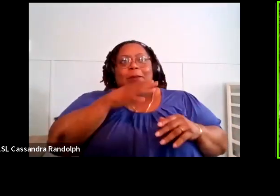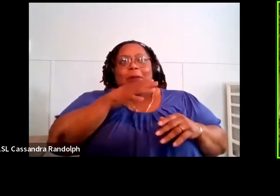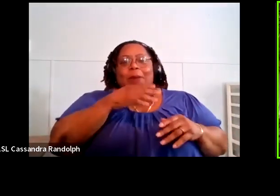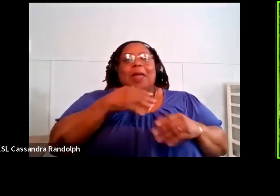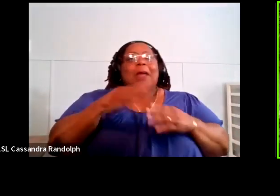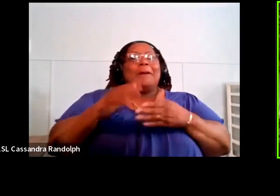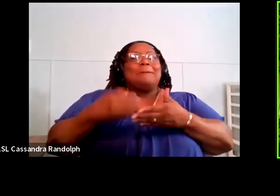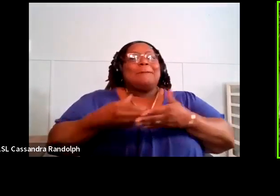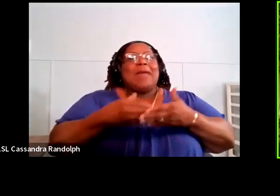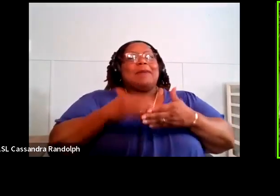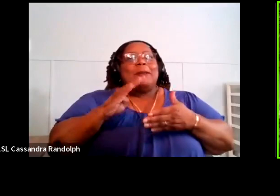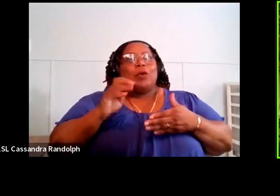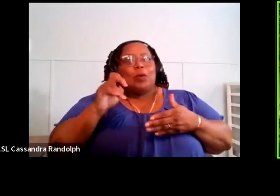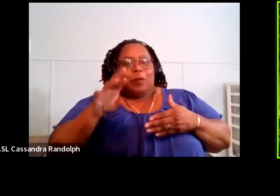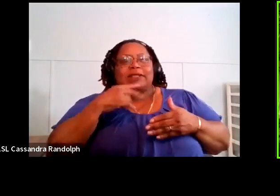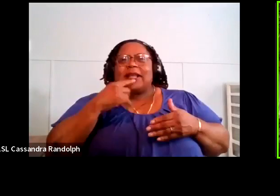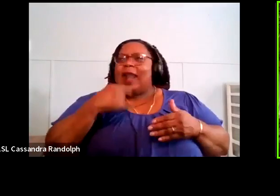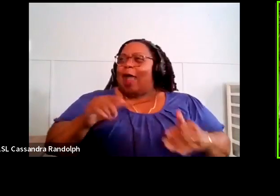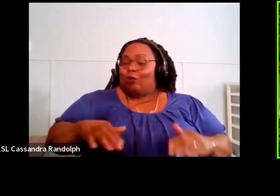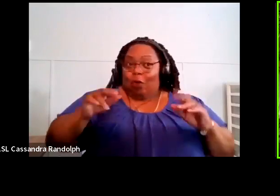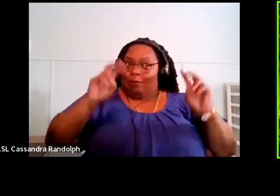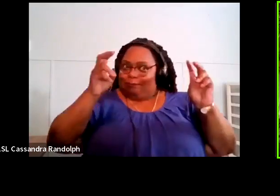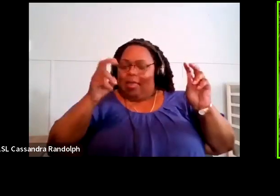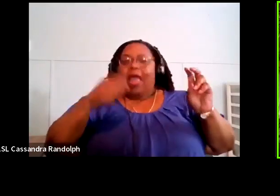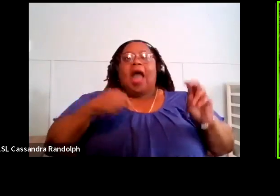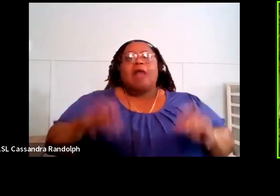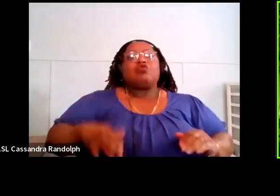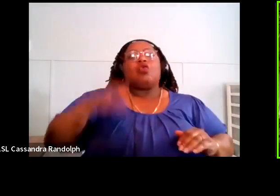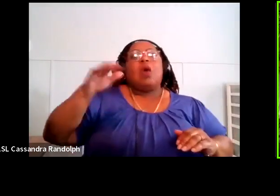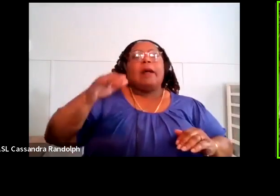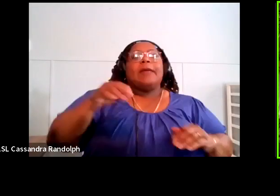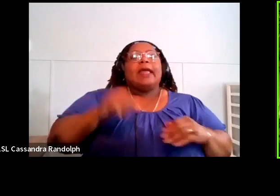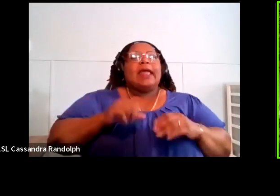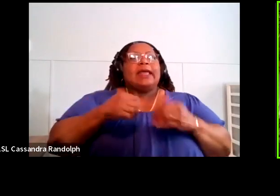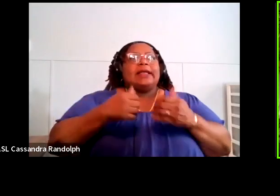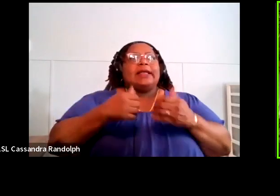proud of.